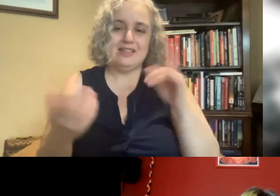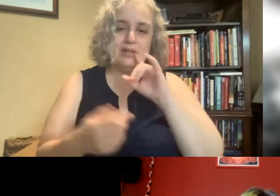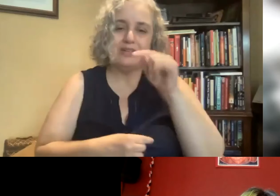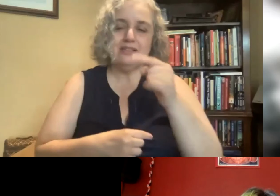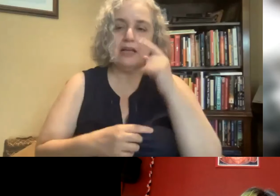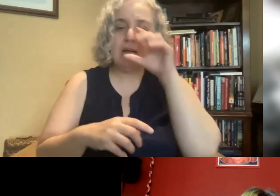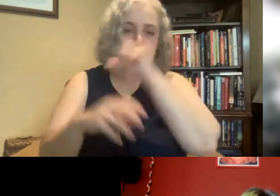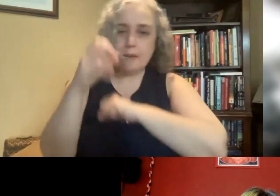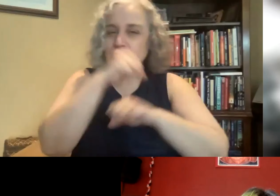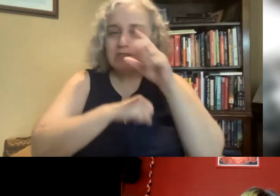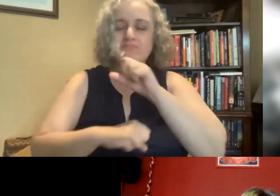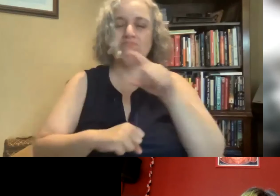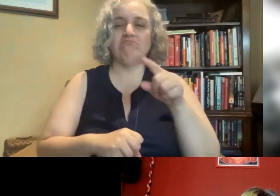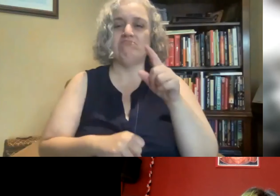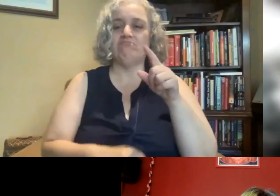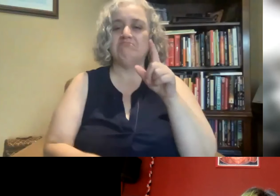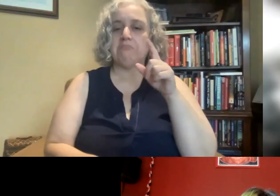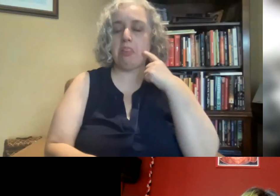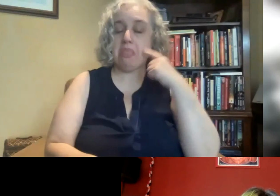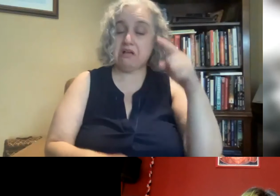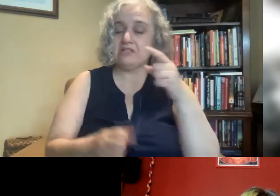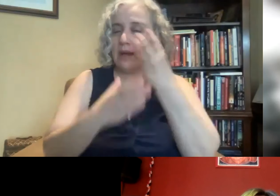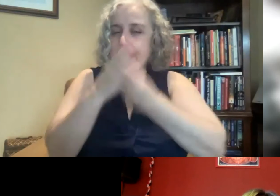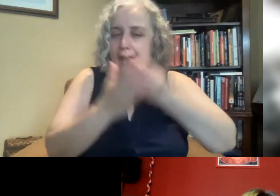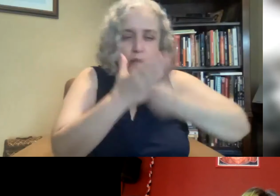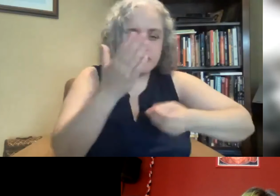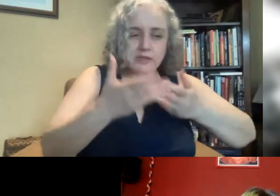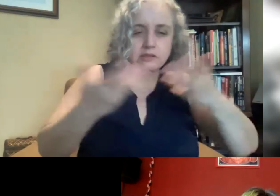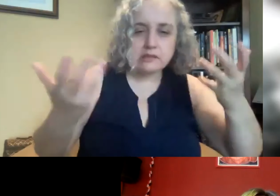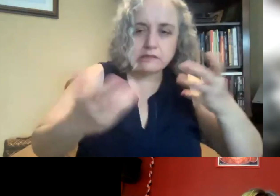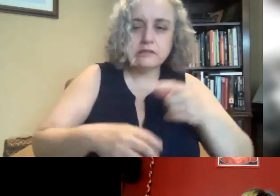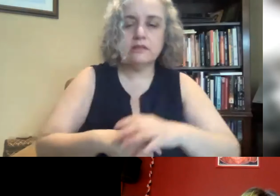about what those gaps are or what will be useful